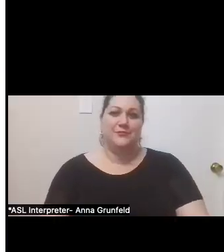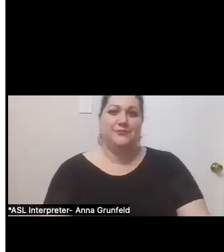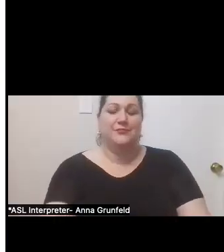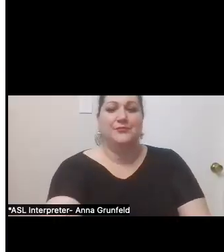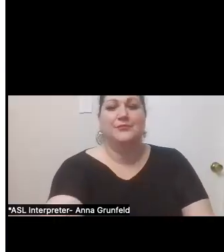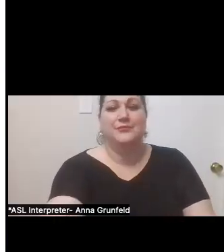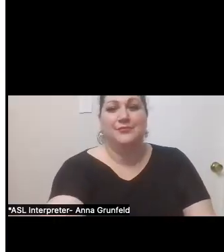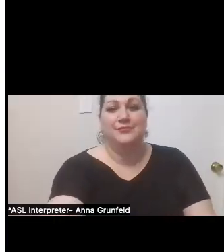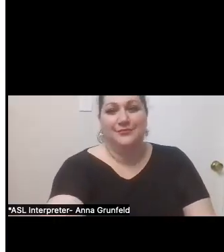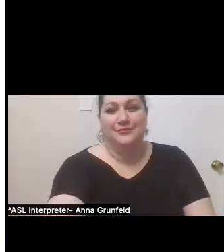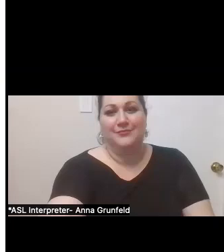Thank you.